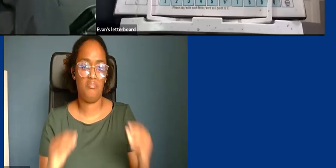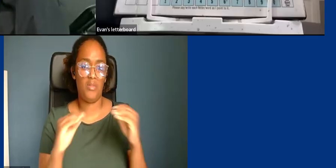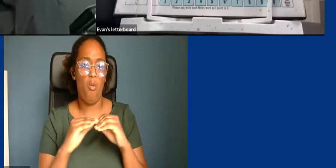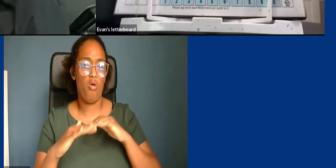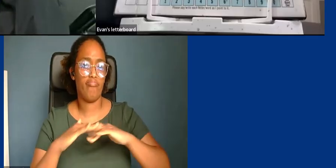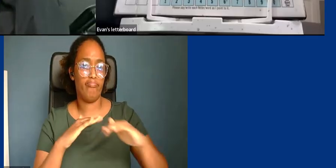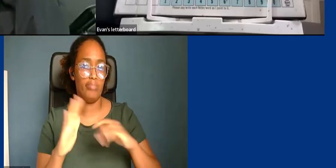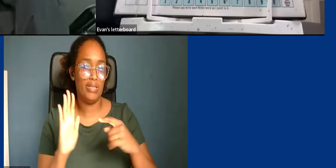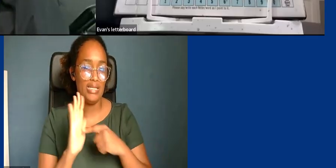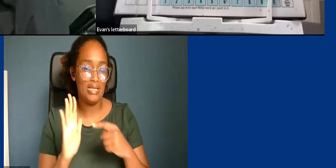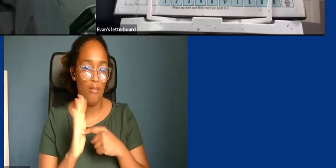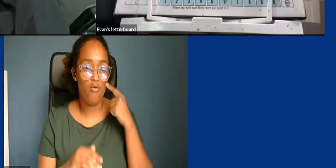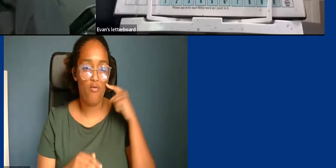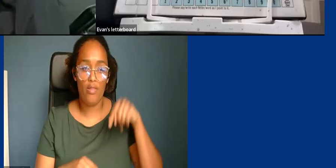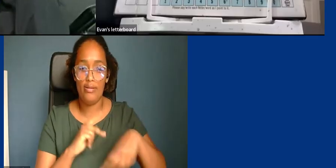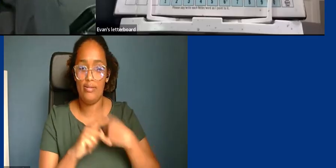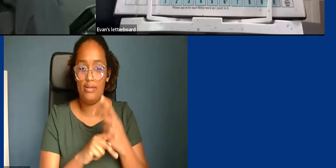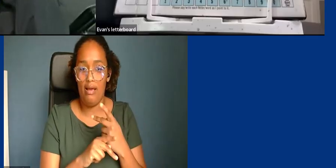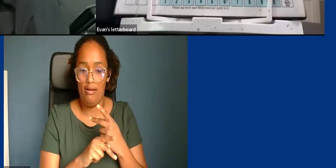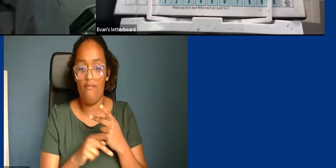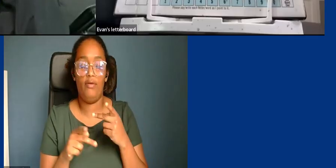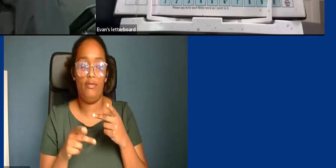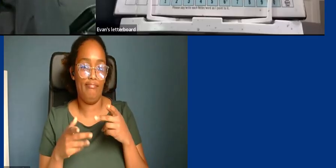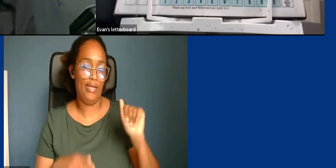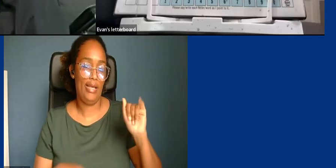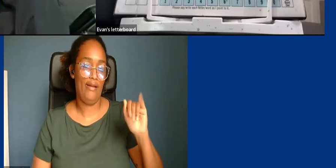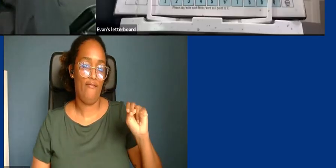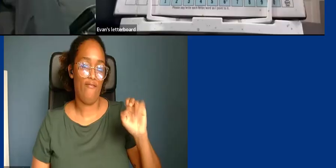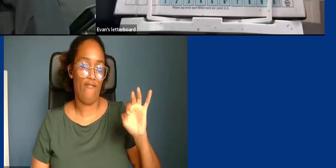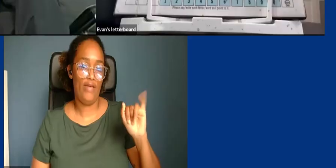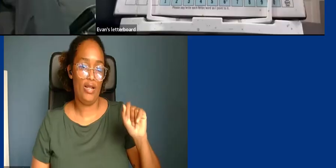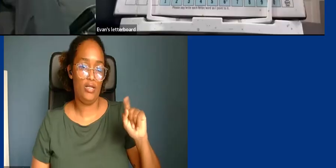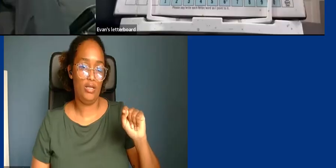sex scene from the 1987 film Gabby which is the